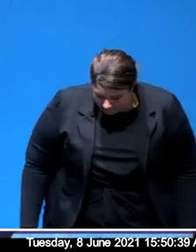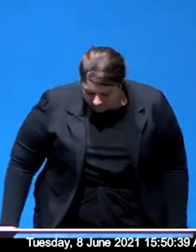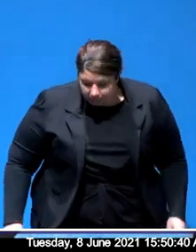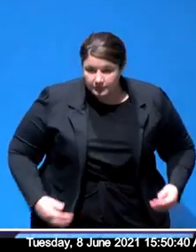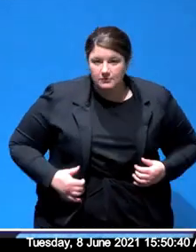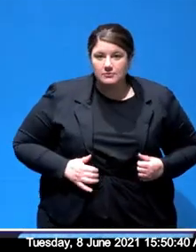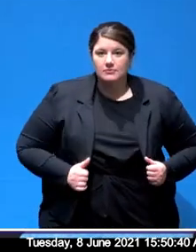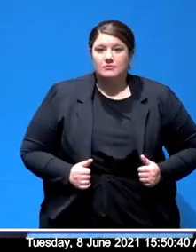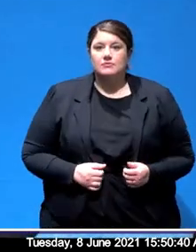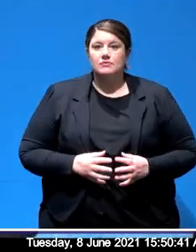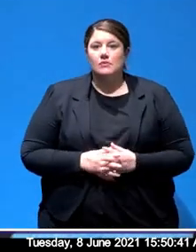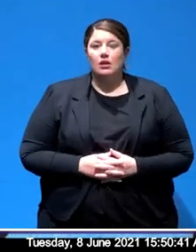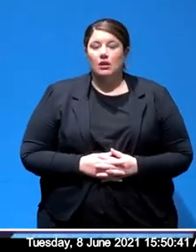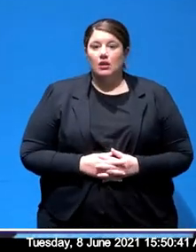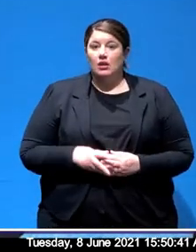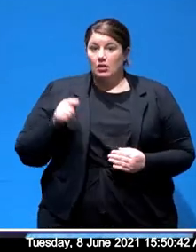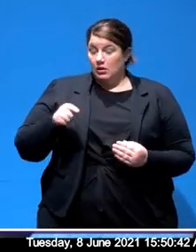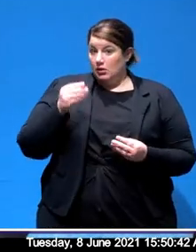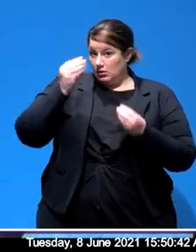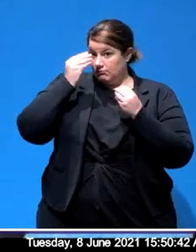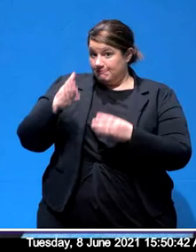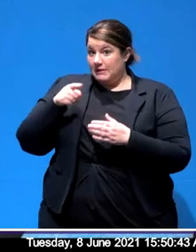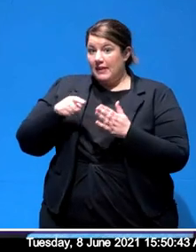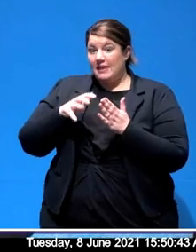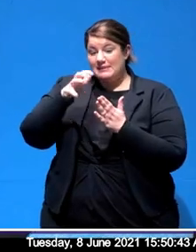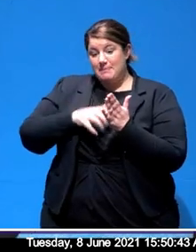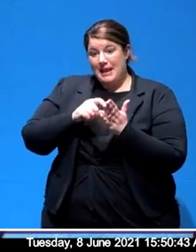instructors are aware, that appears at page 7 and is repeated at page 20.